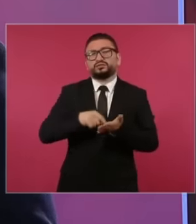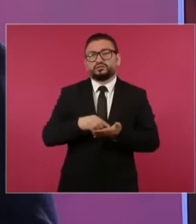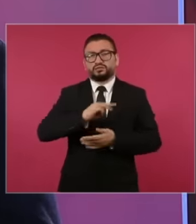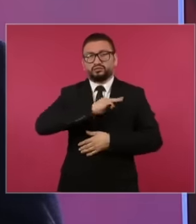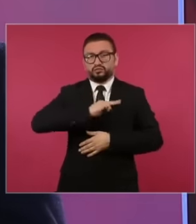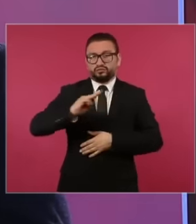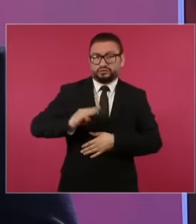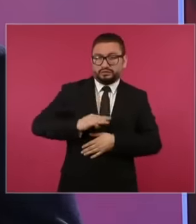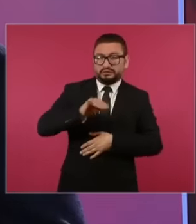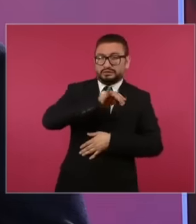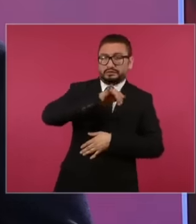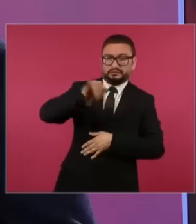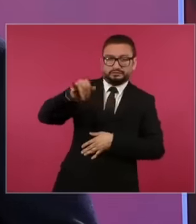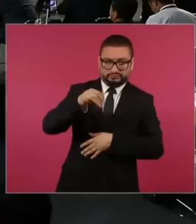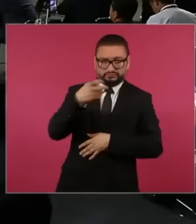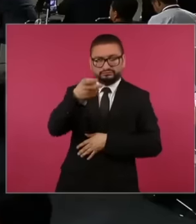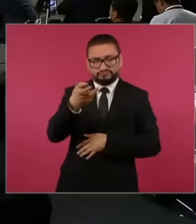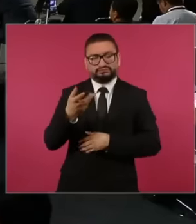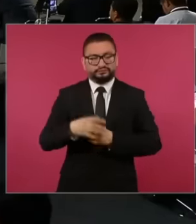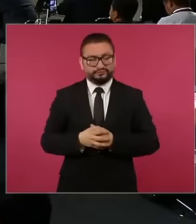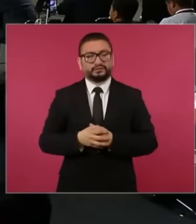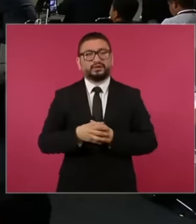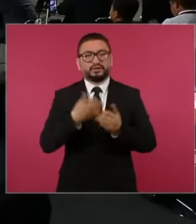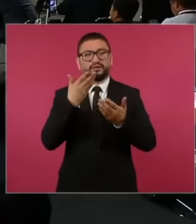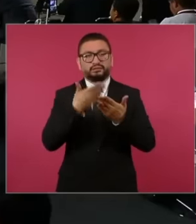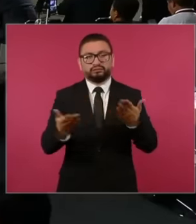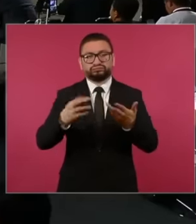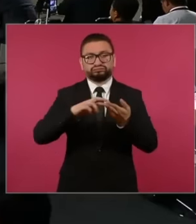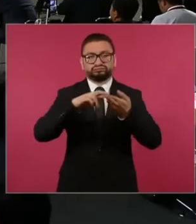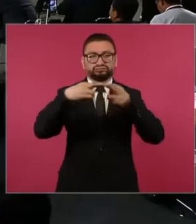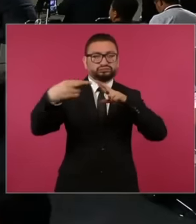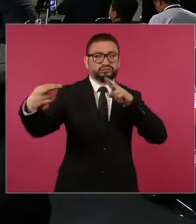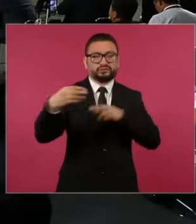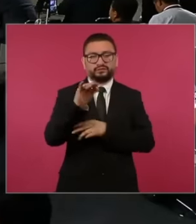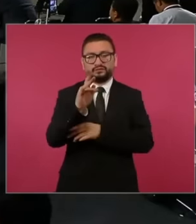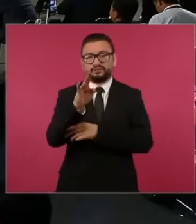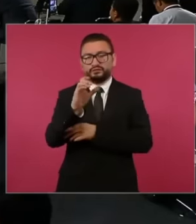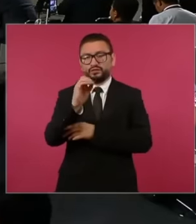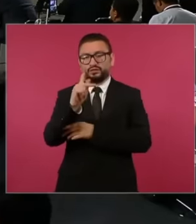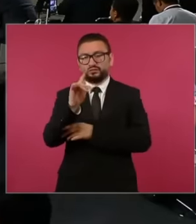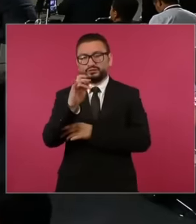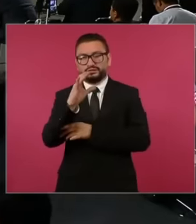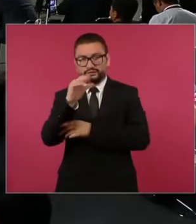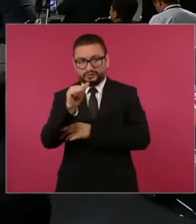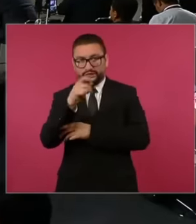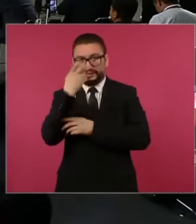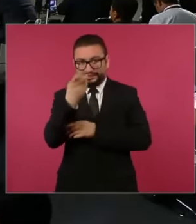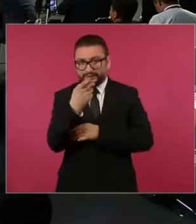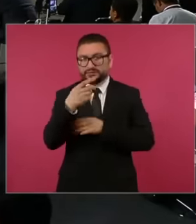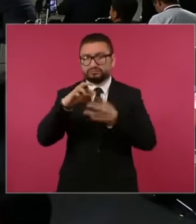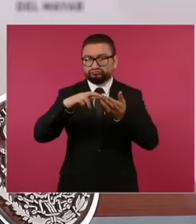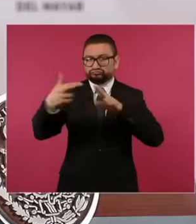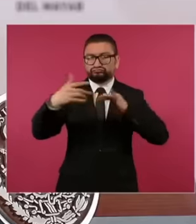remote towns, with this deployment of fiber optics, a whole opportunity for connectivity opens up to